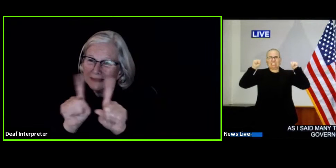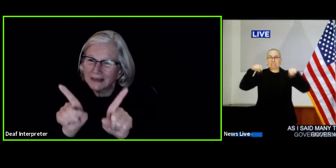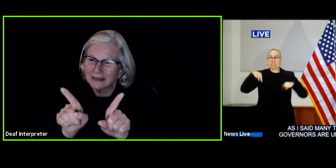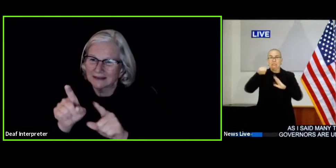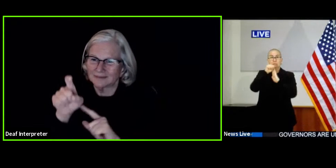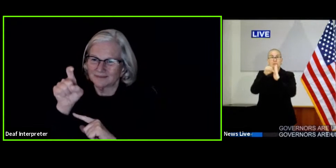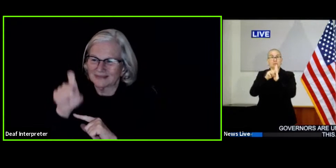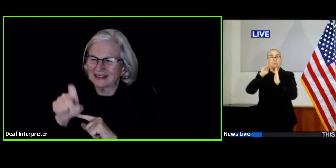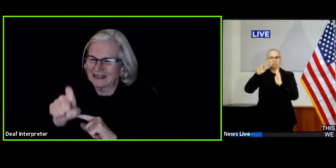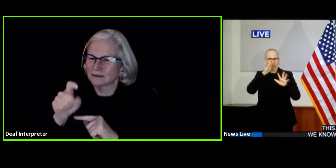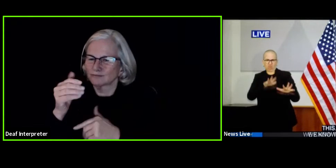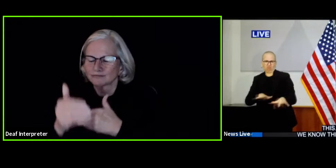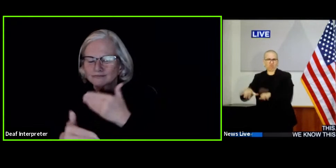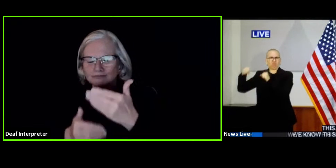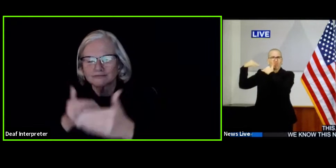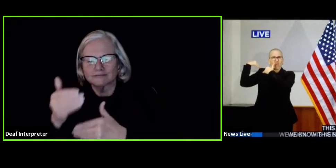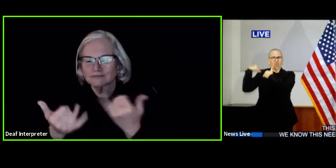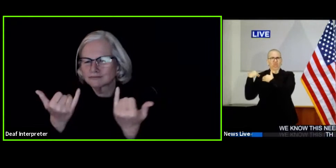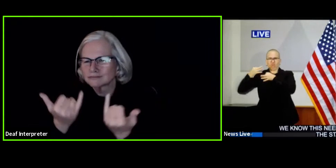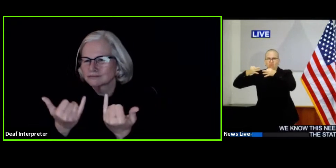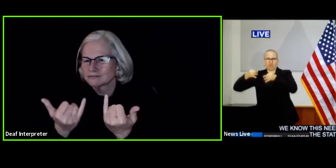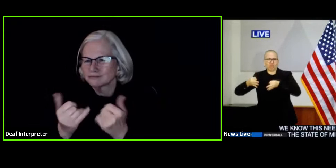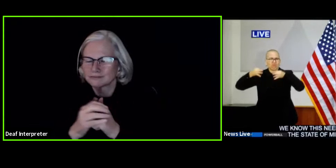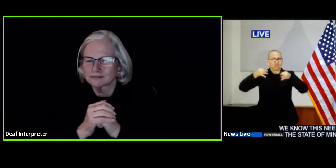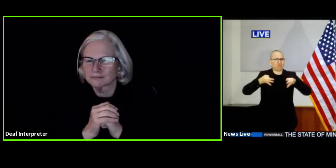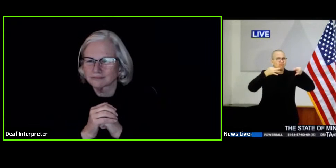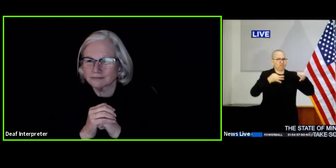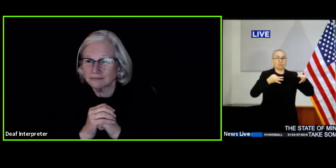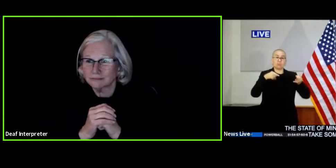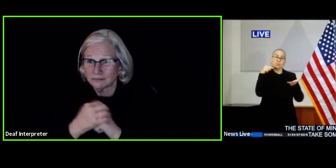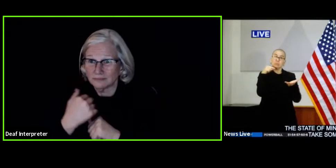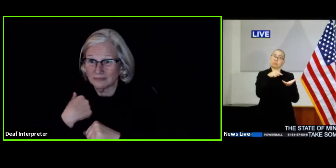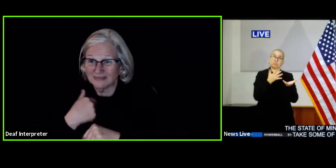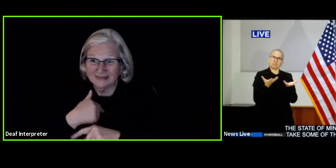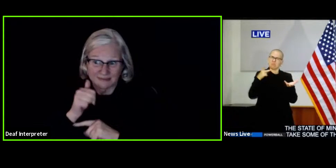THE PACKAGE THAT WE'RE GOING TO BE PUTTING OUT TOMORROW THAT WE